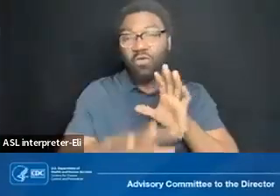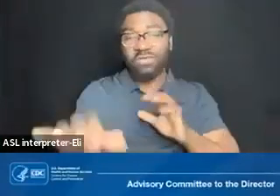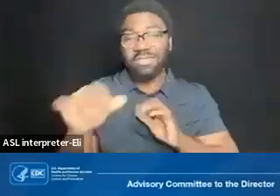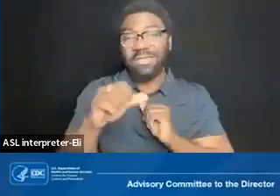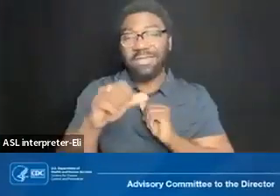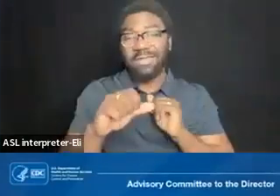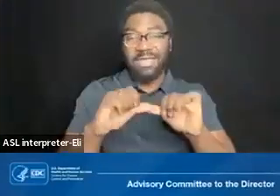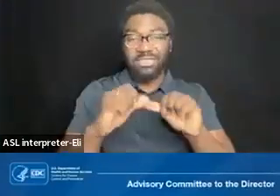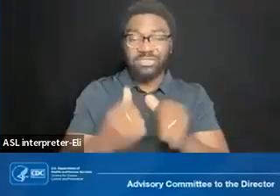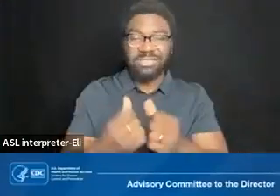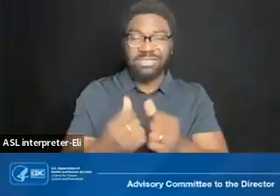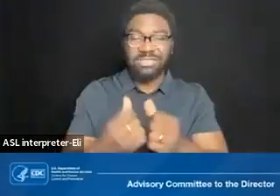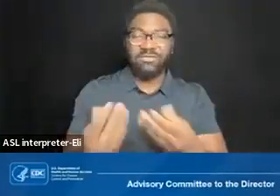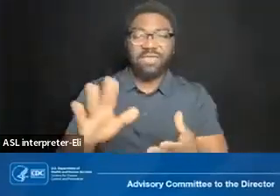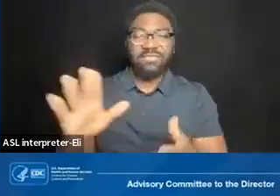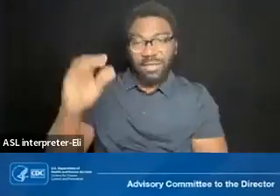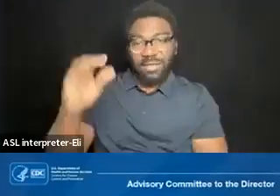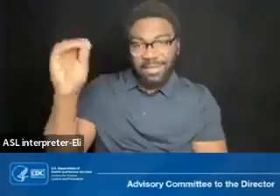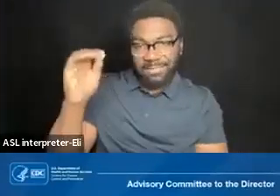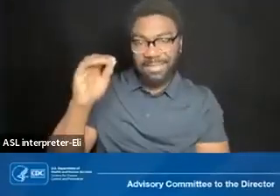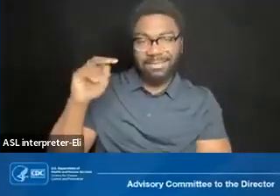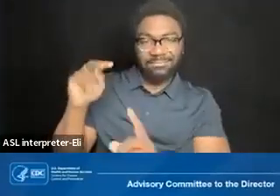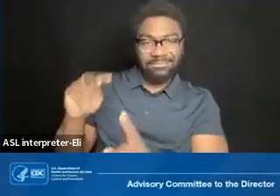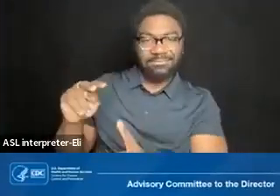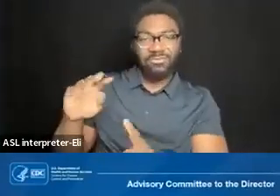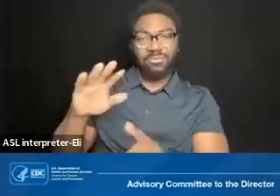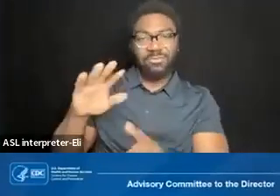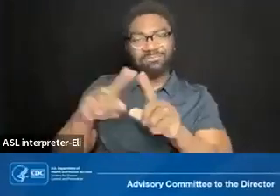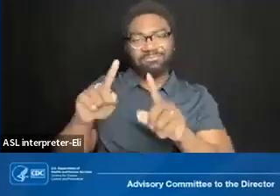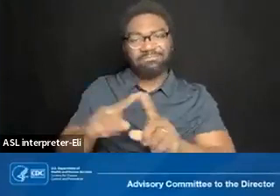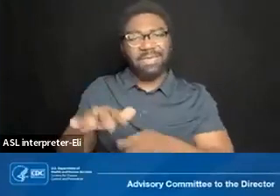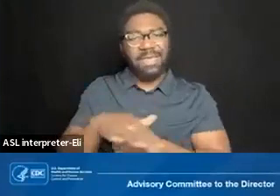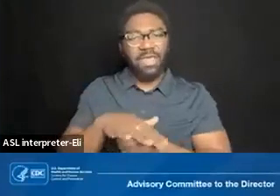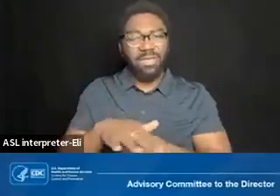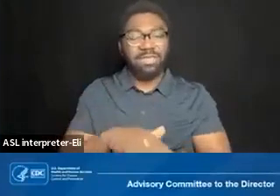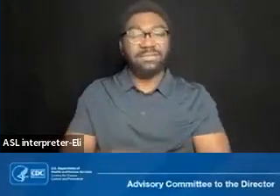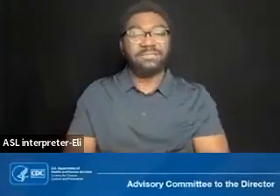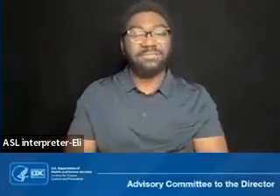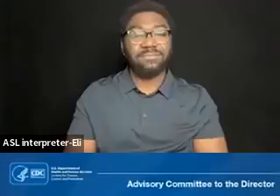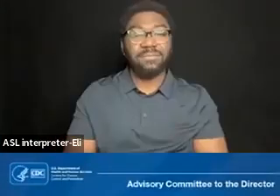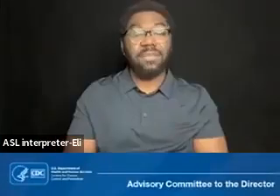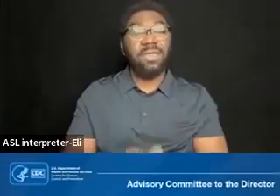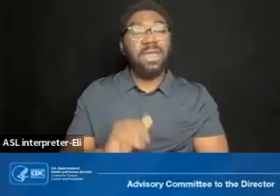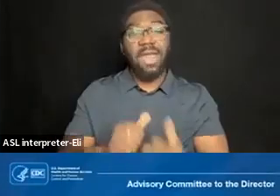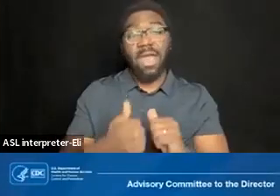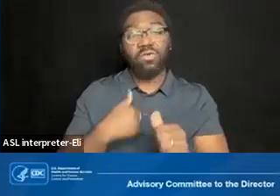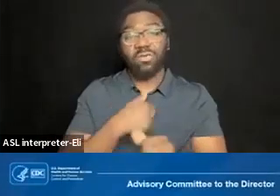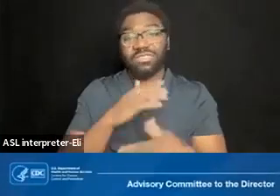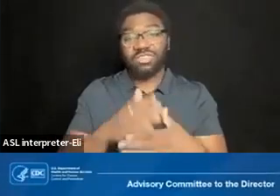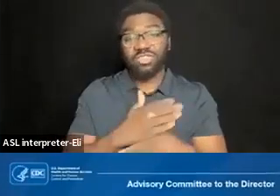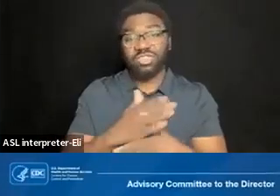How do we share our science and data faster? How do we translate that science into implementable practice?